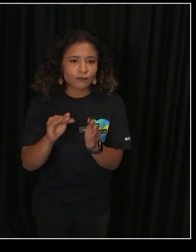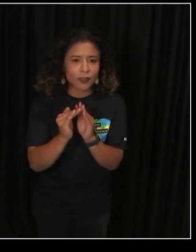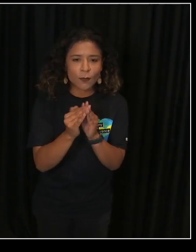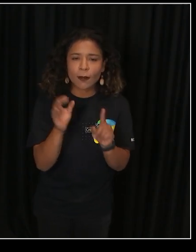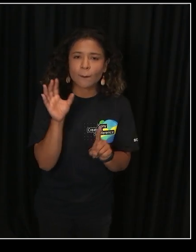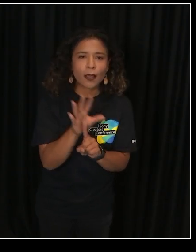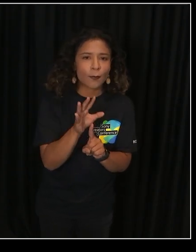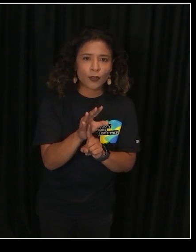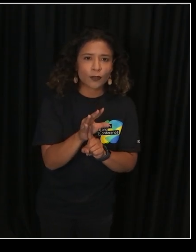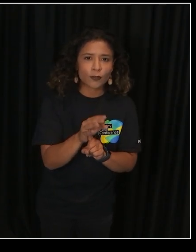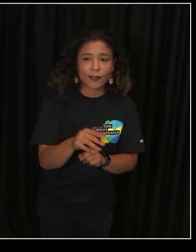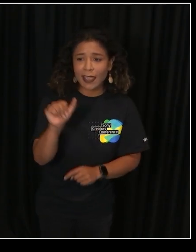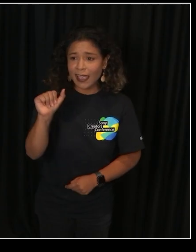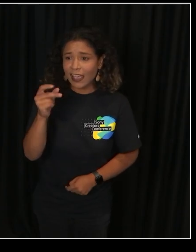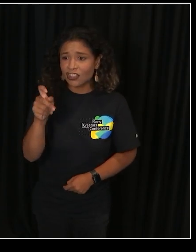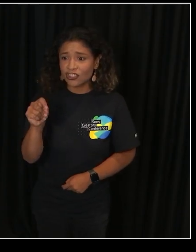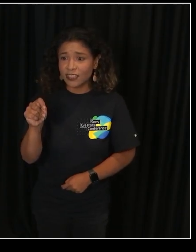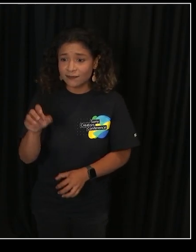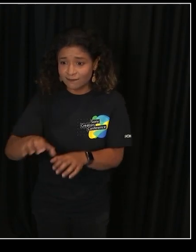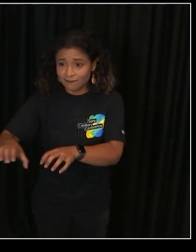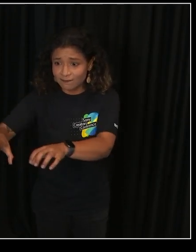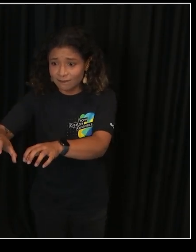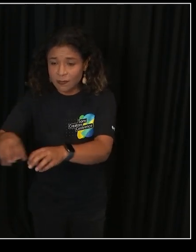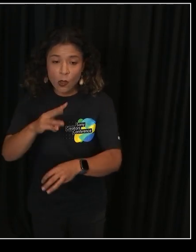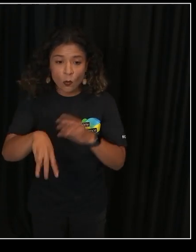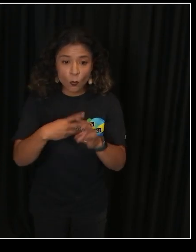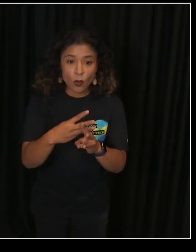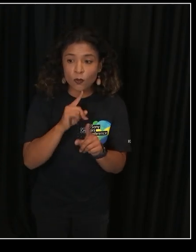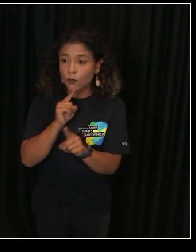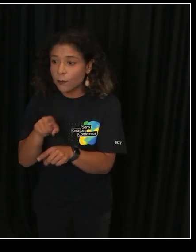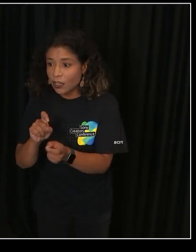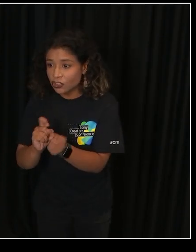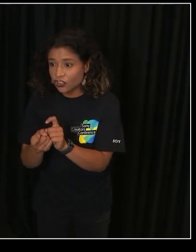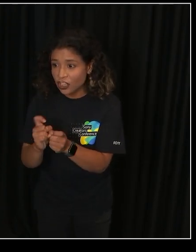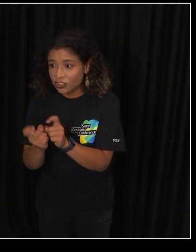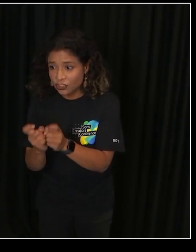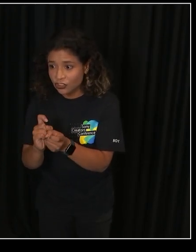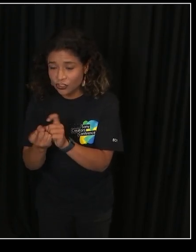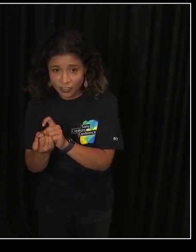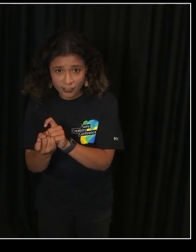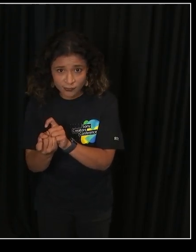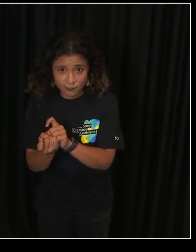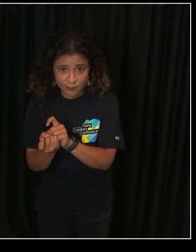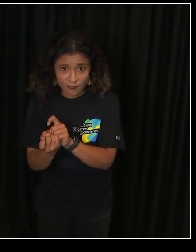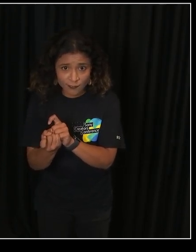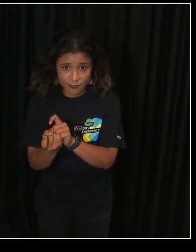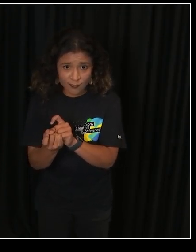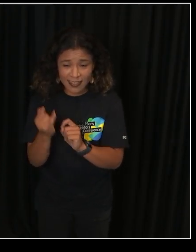The agent takes actions. The world changes. In this case, you know, it turns the steering wheel,